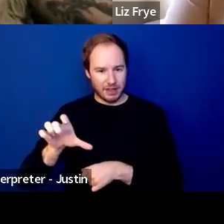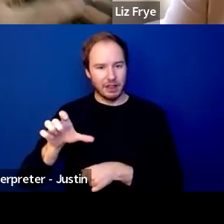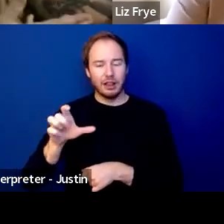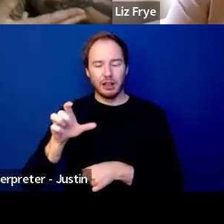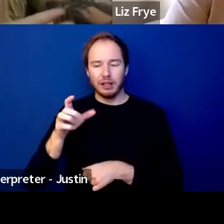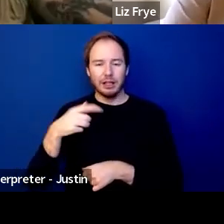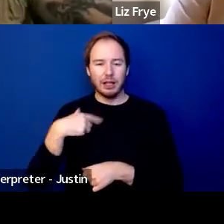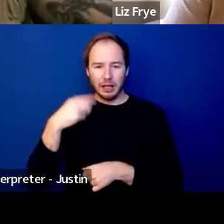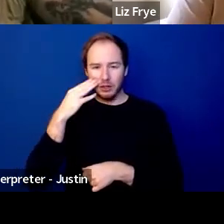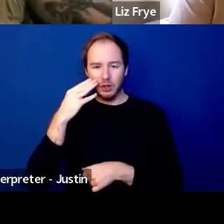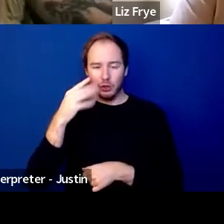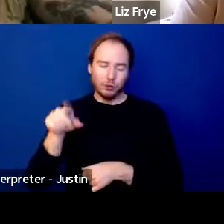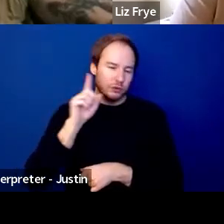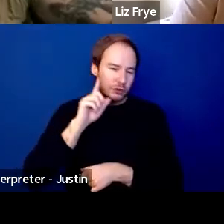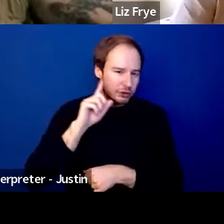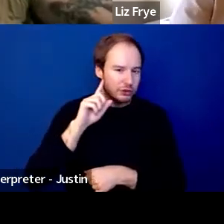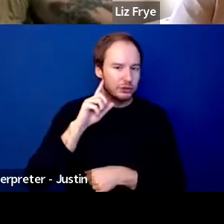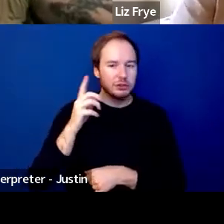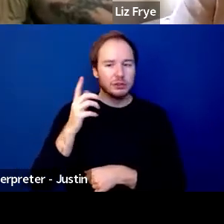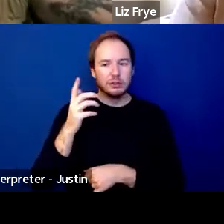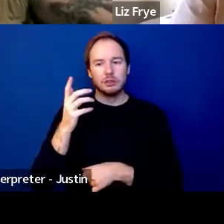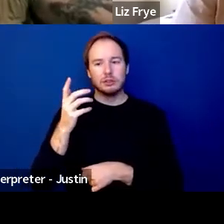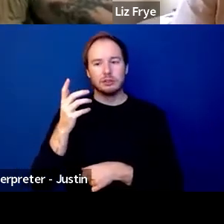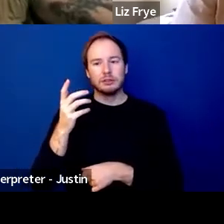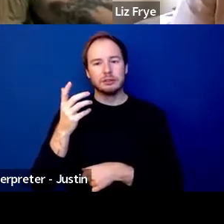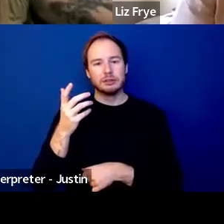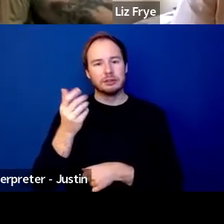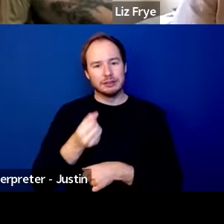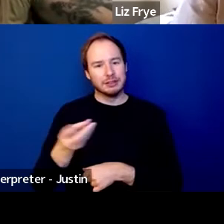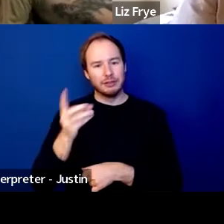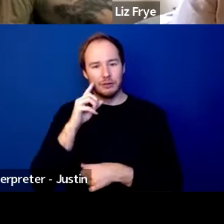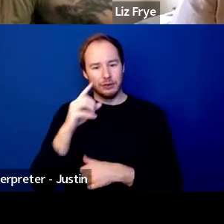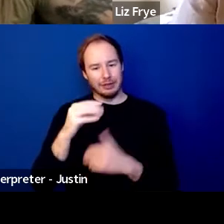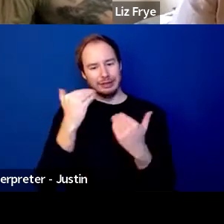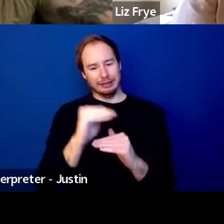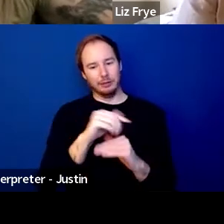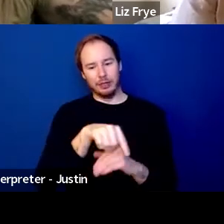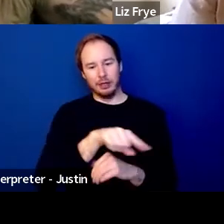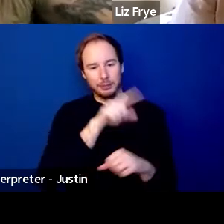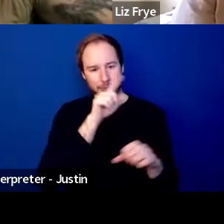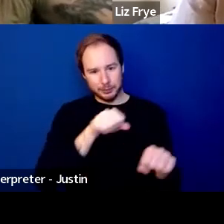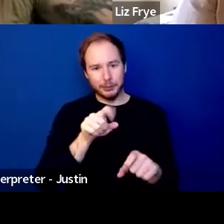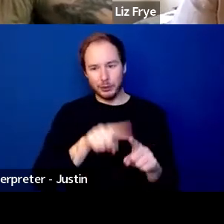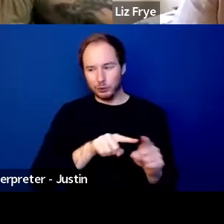as y'all heard before, several things that really limit people's ability to get the care that they need.